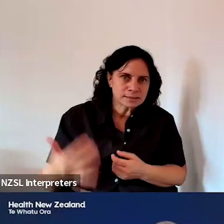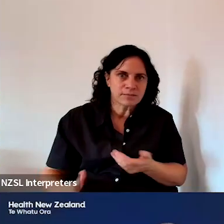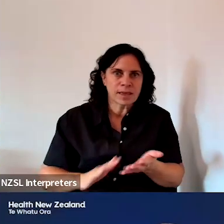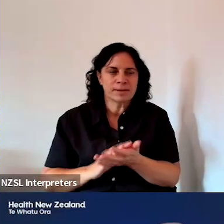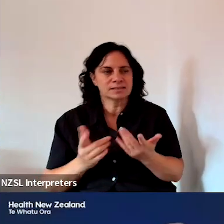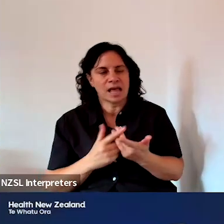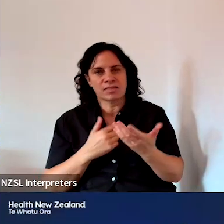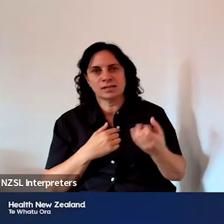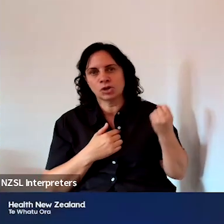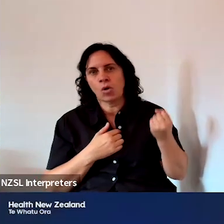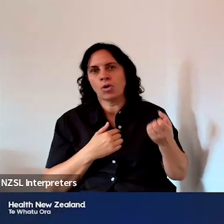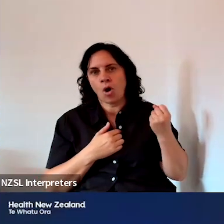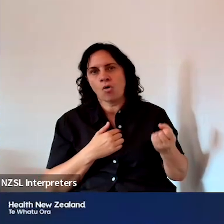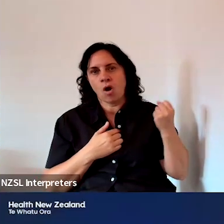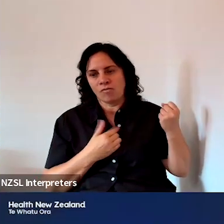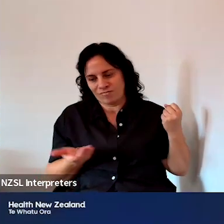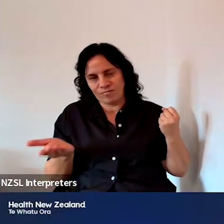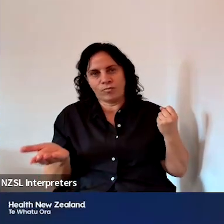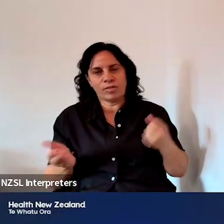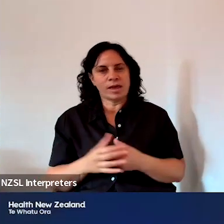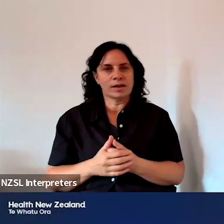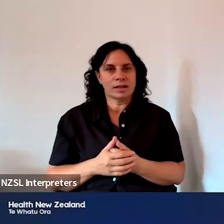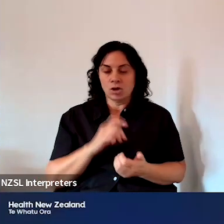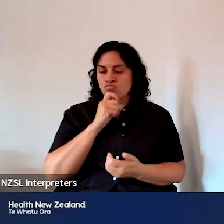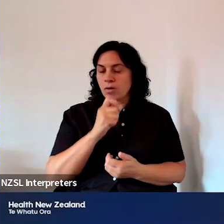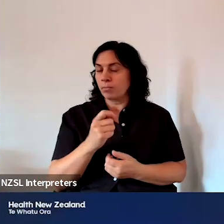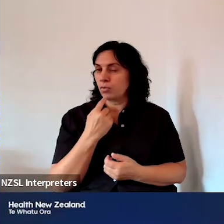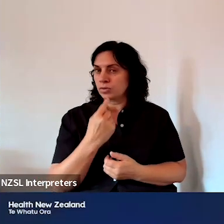So, what this report is pointing out that there are things in here